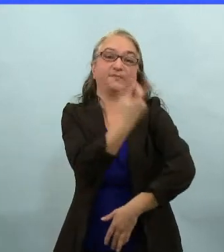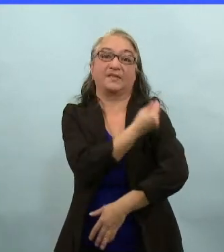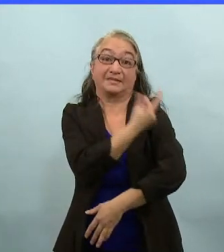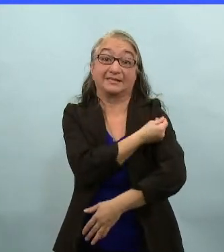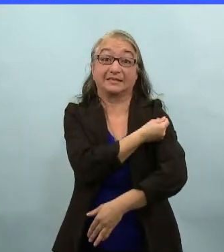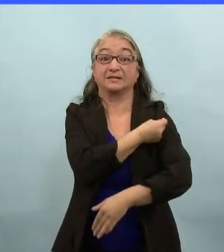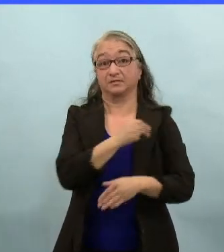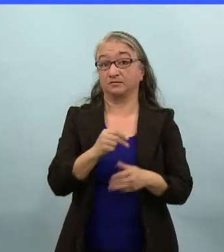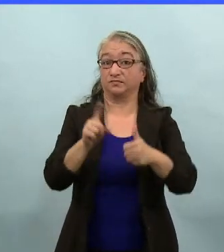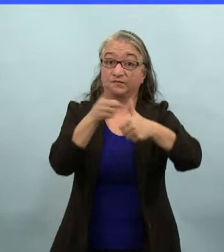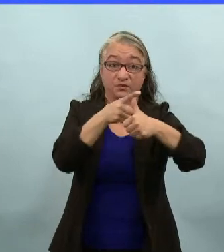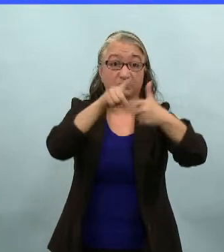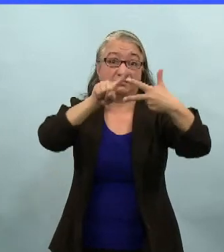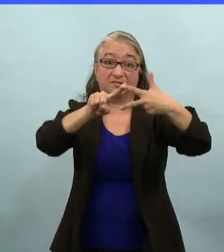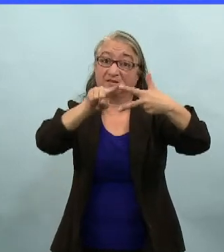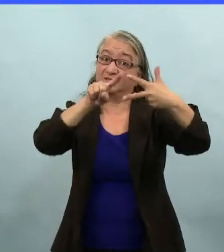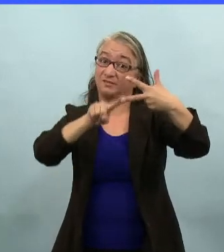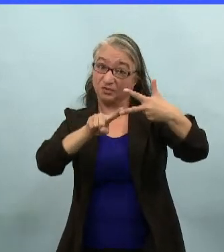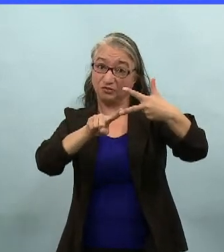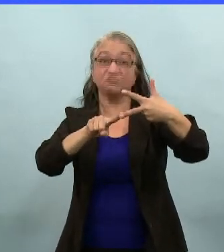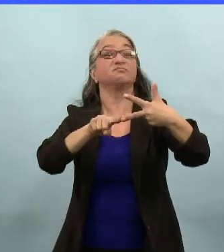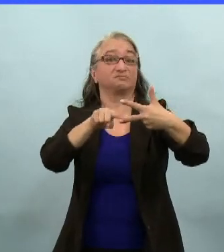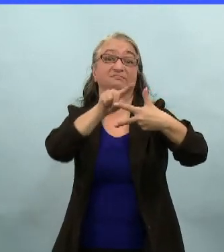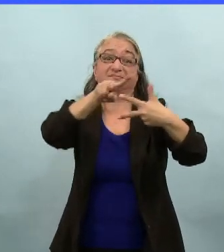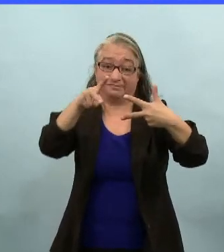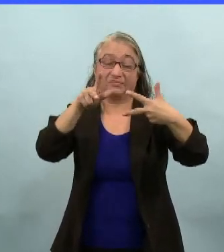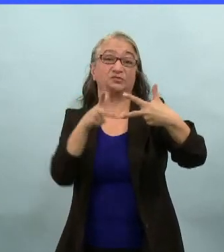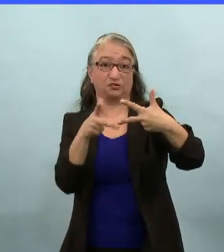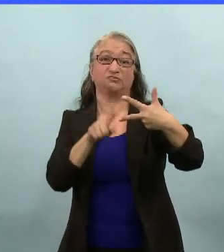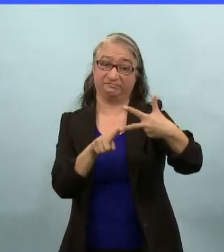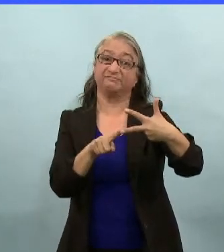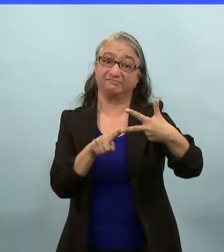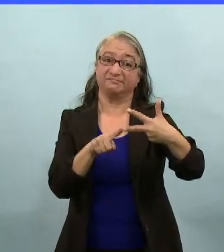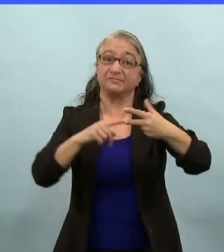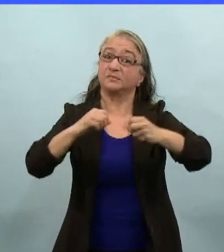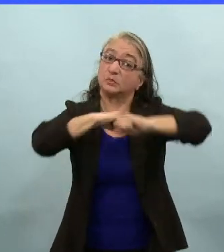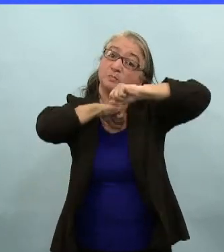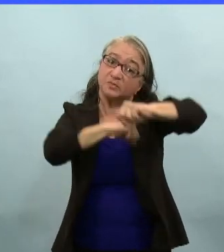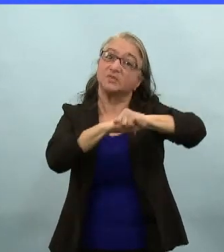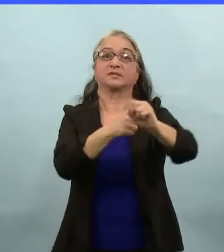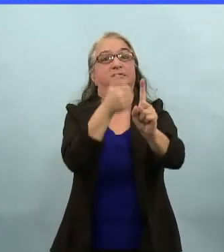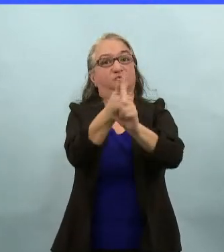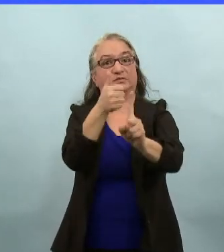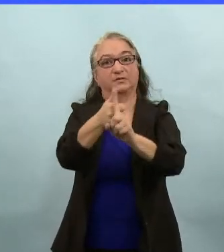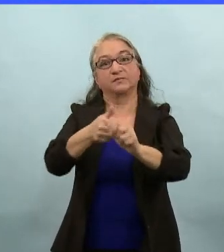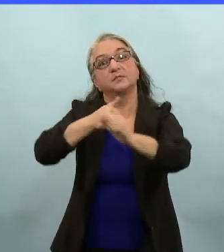second dose you are not only protecting yourself but you're keeping your friends and family safe